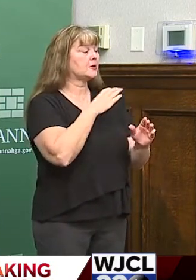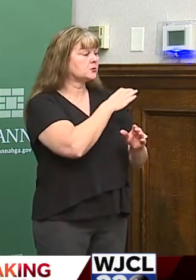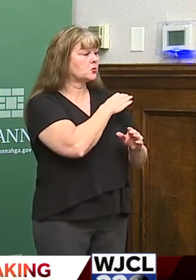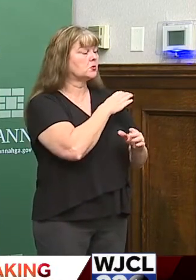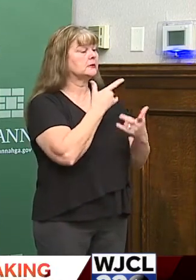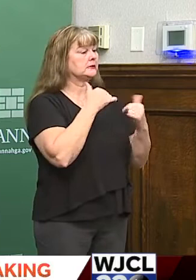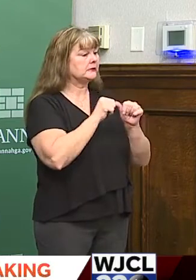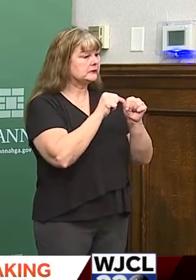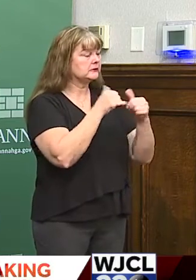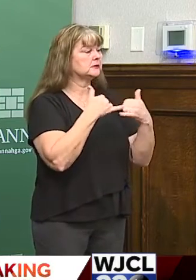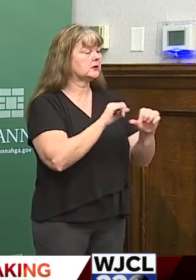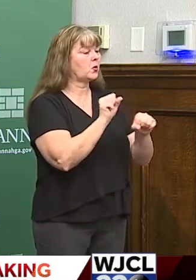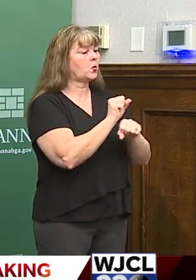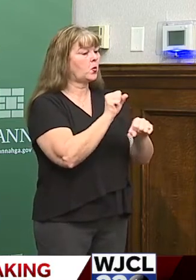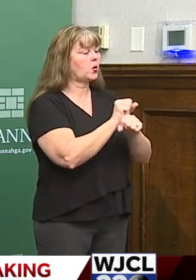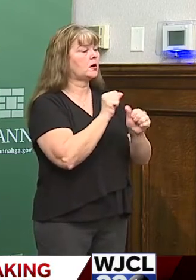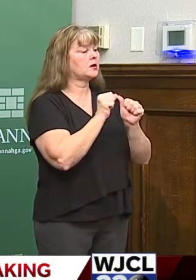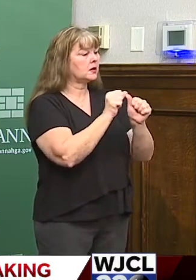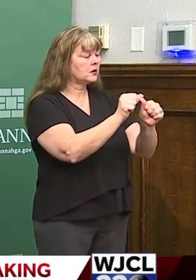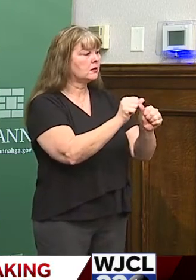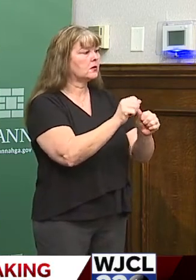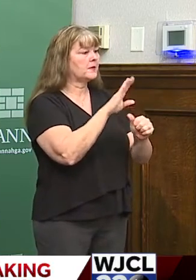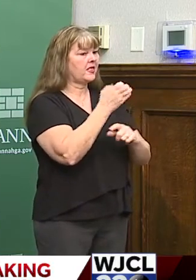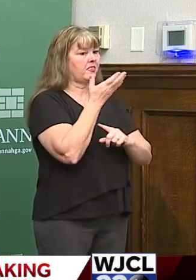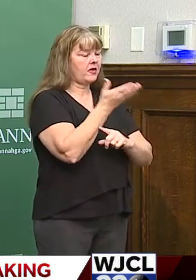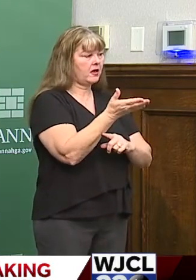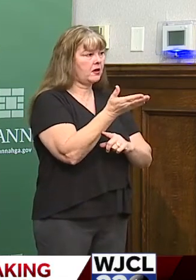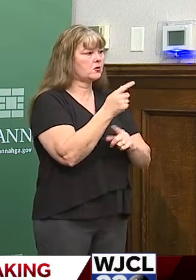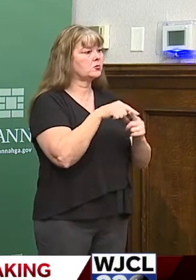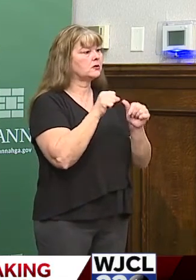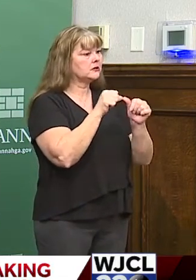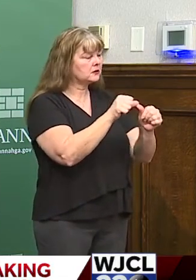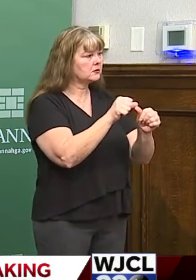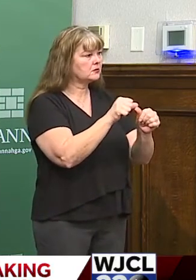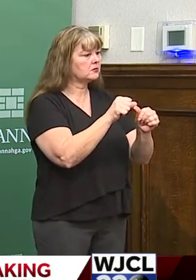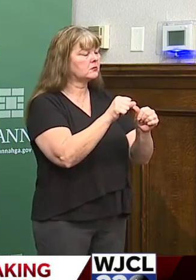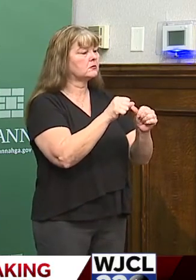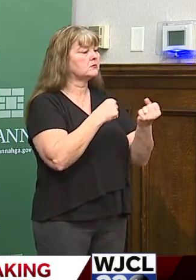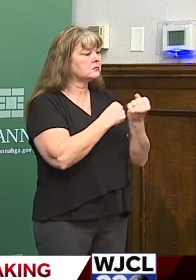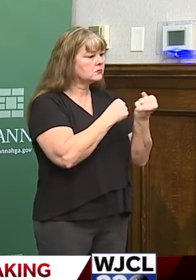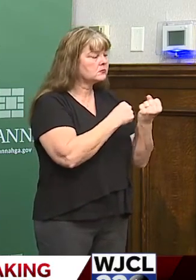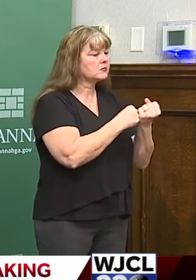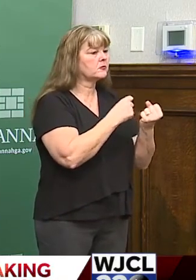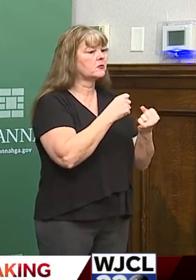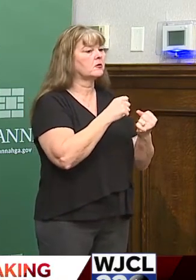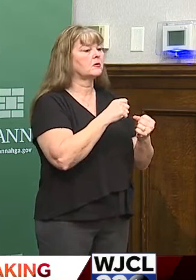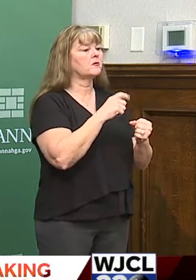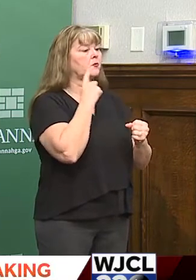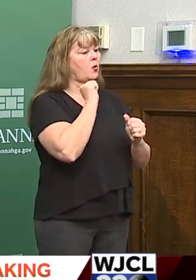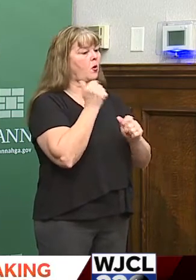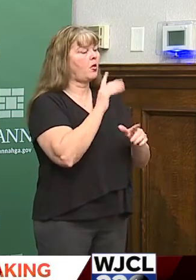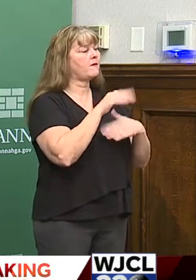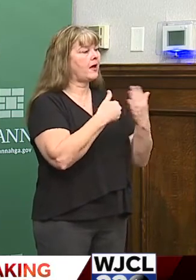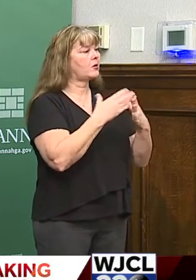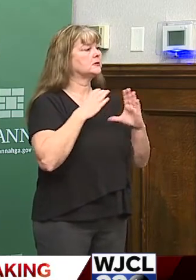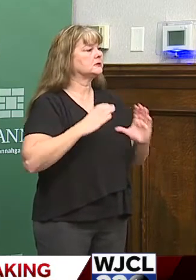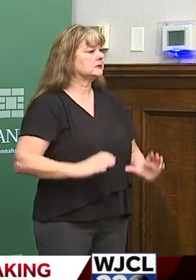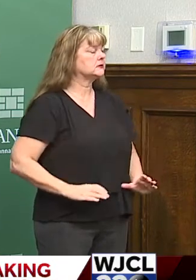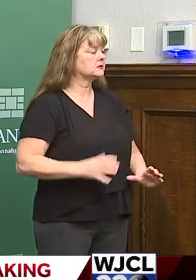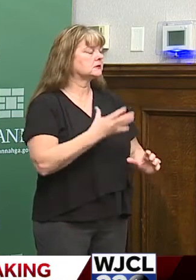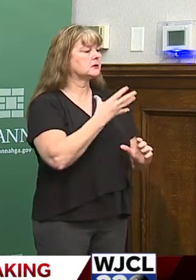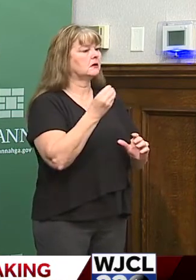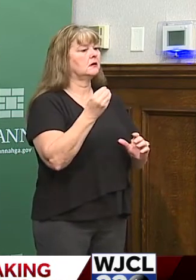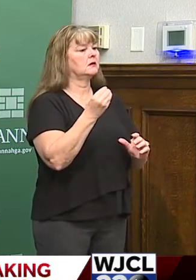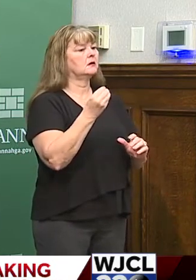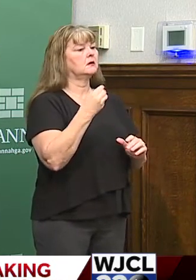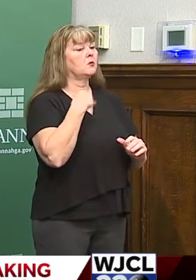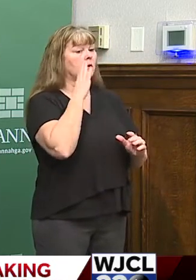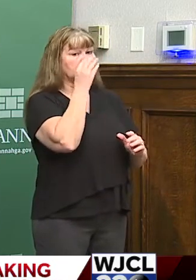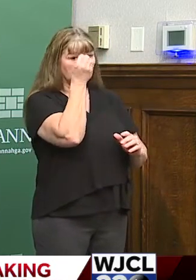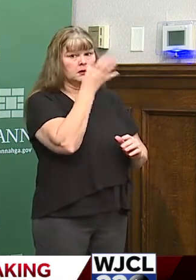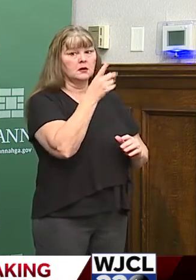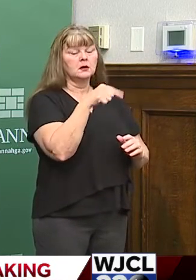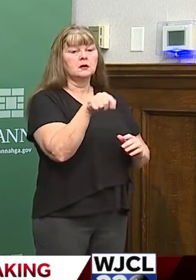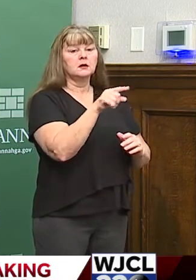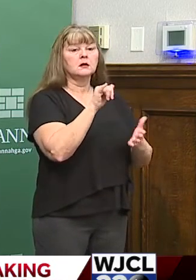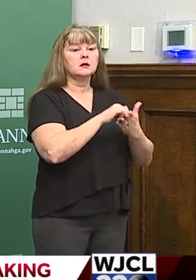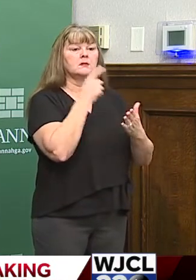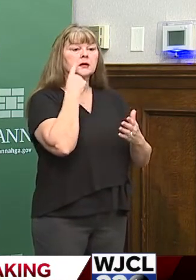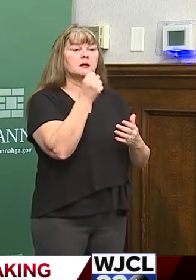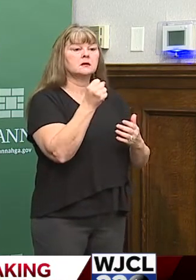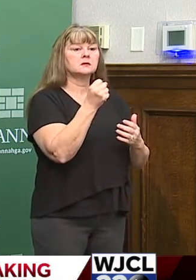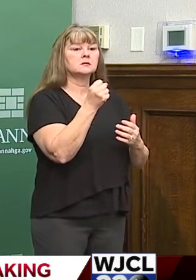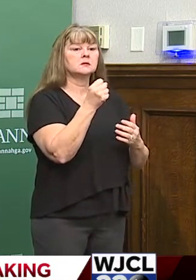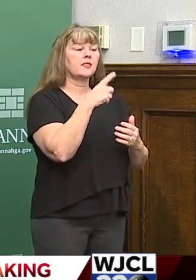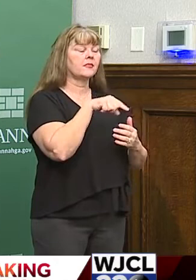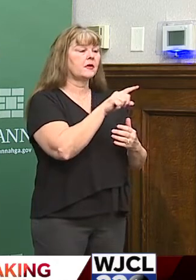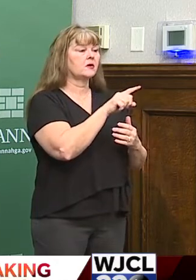I THANK OUR MEMBERS OF OUR COUNCIL FOR CONTINUING TO BE DILIGENT, FOR CONTINUING TO BE OUT THERE, TO CONTINUE TO ADVOCATE ON BEHALF OF ALL OF OUR CITIZENS AND I WILL TELL